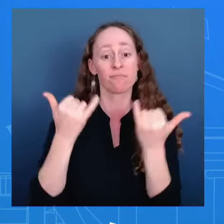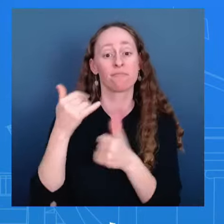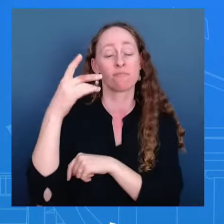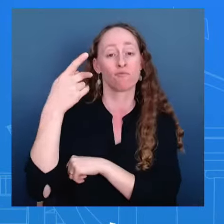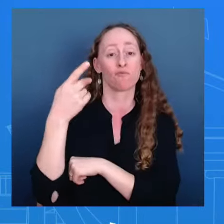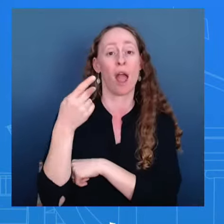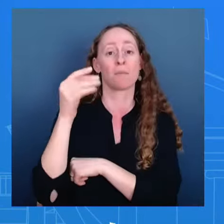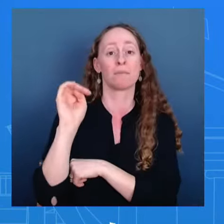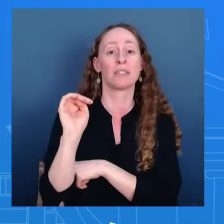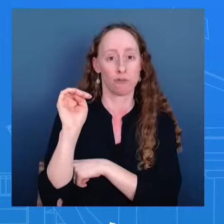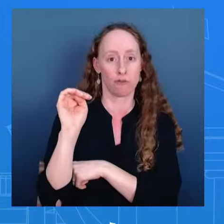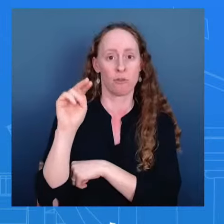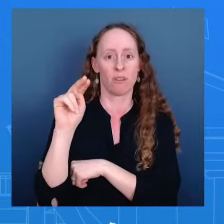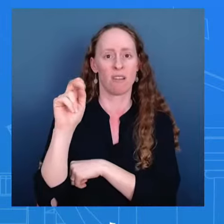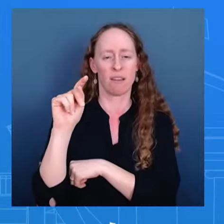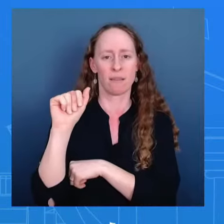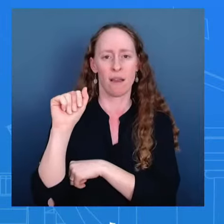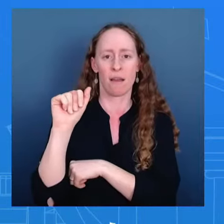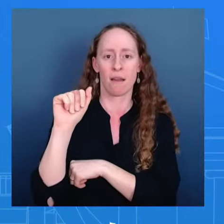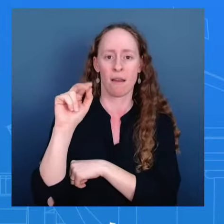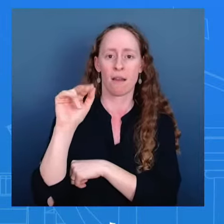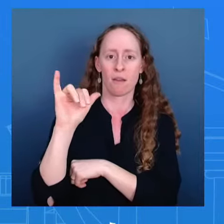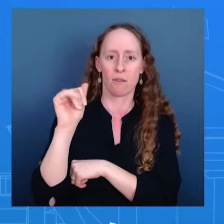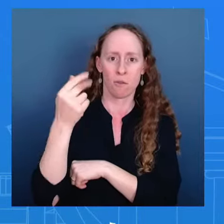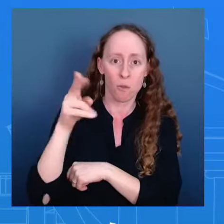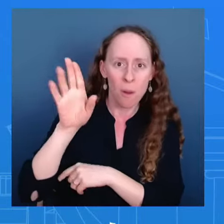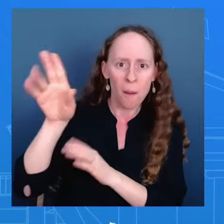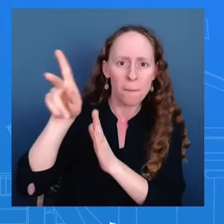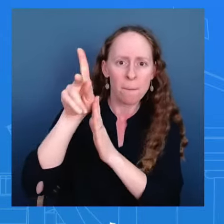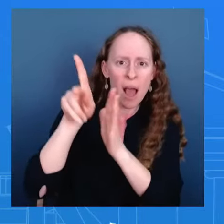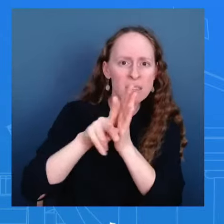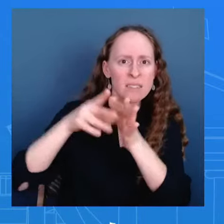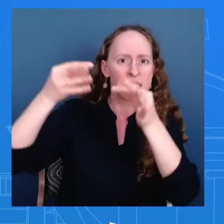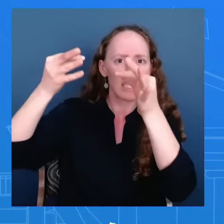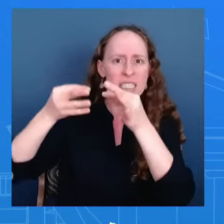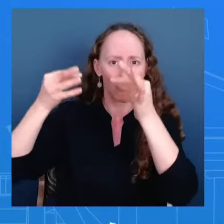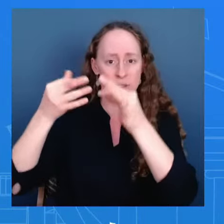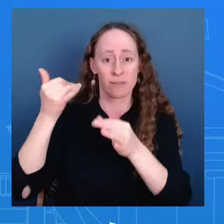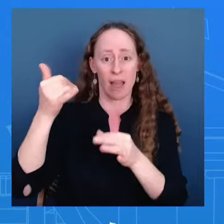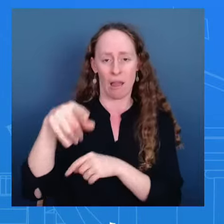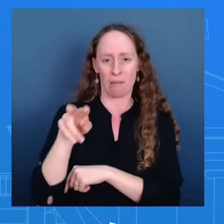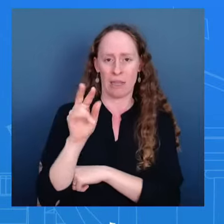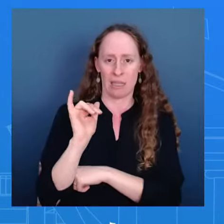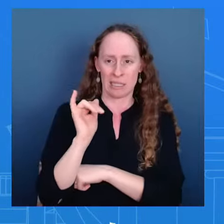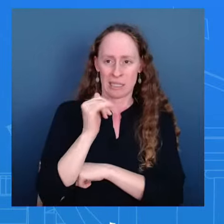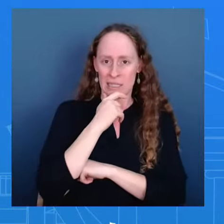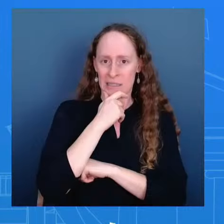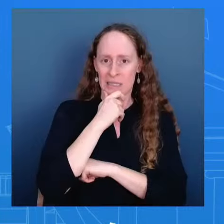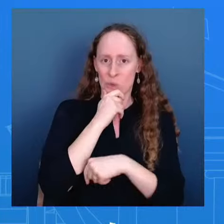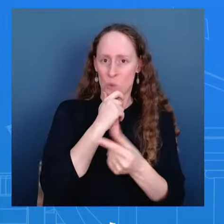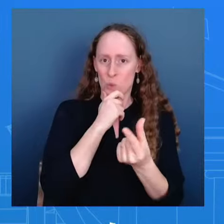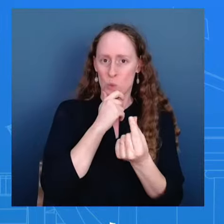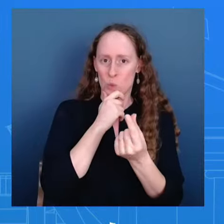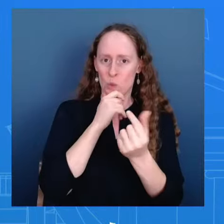in more and more difficult position, and you also? Mr. Kirby: Me, I'm perfectly comfortable.